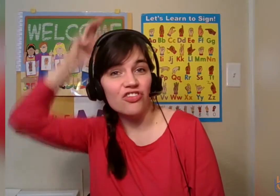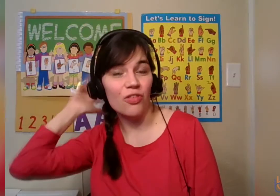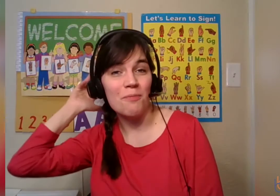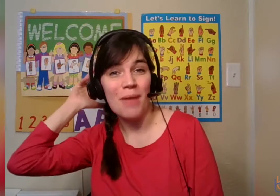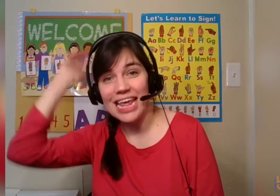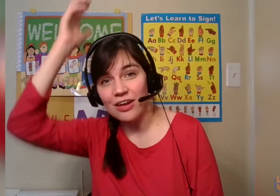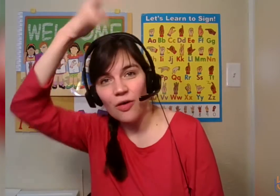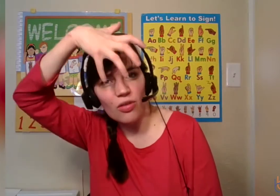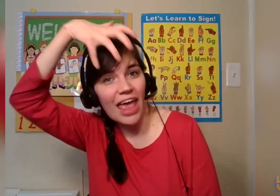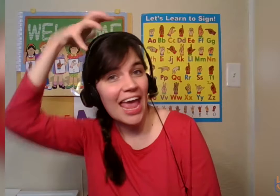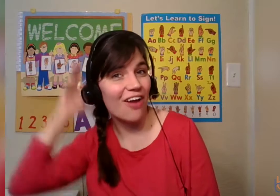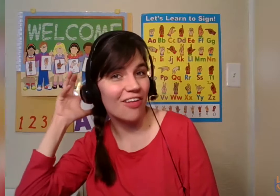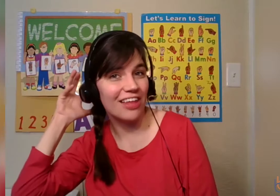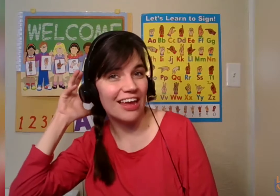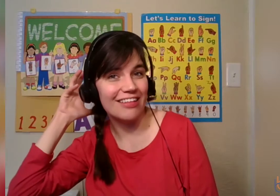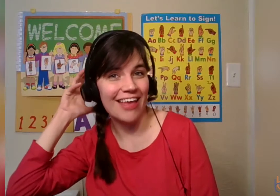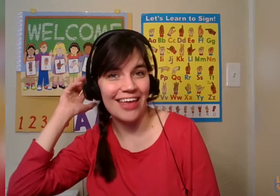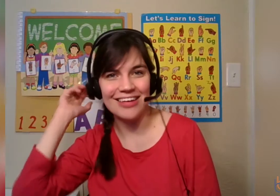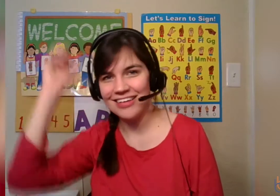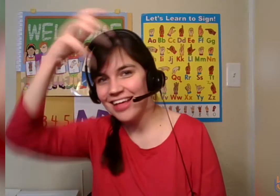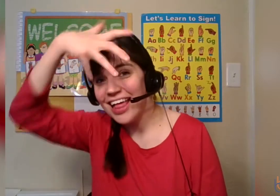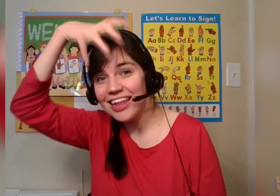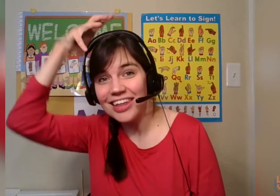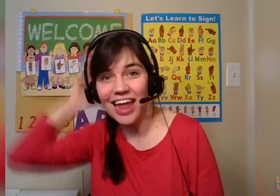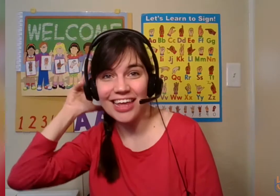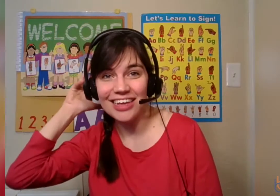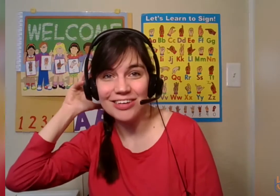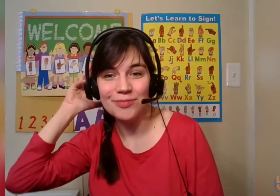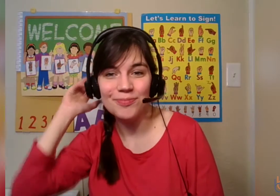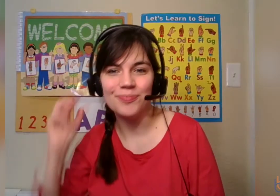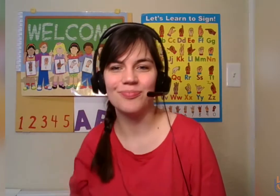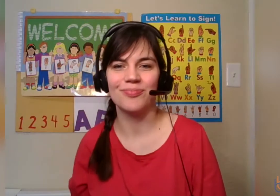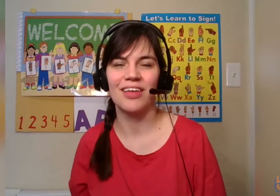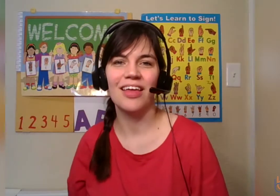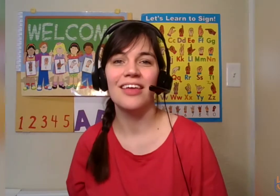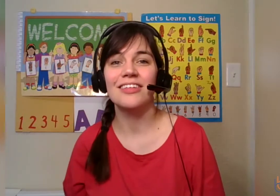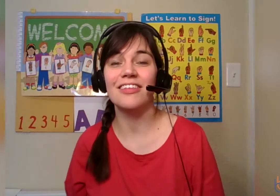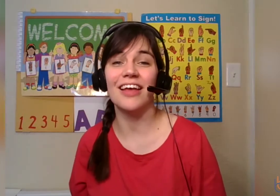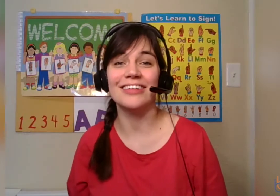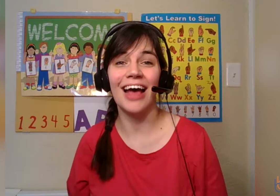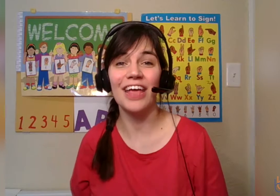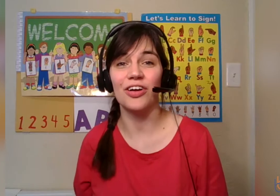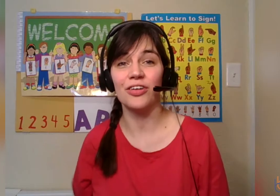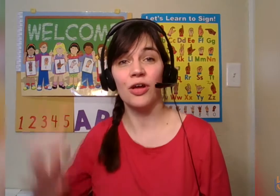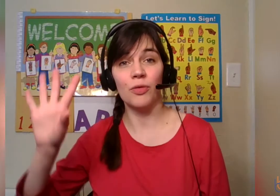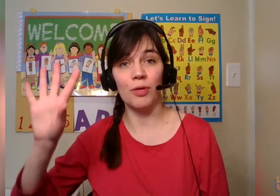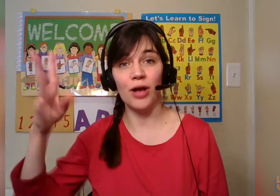show the mane or the hair on the lion's head. Lion. To sign tiger, remember how we